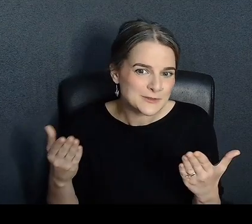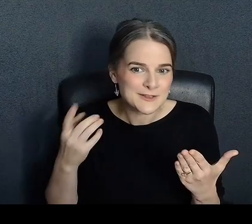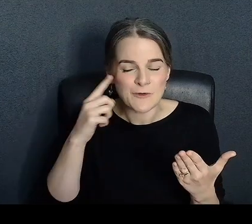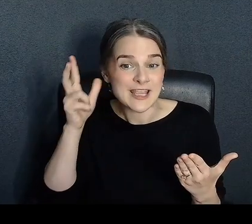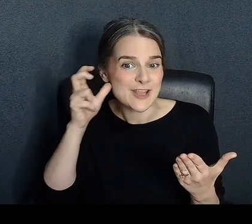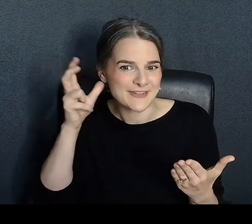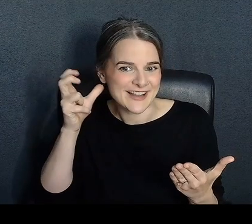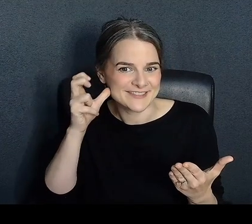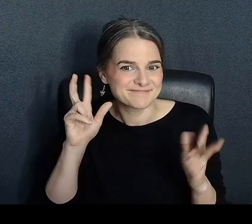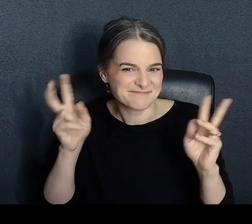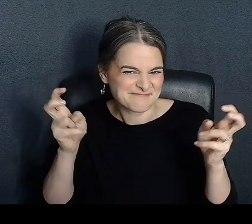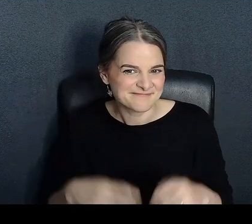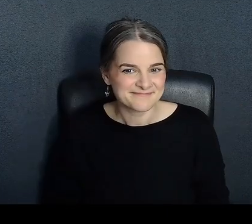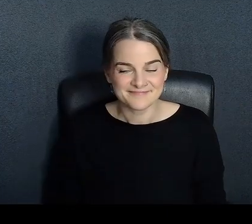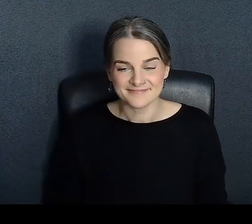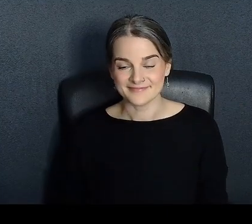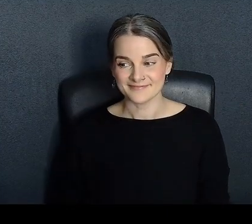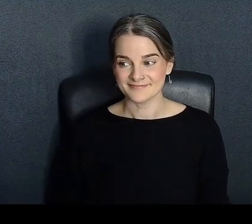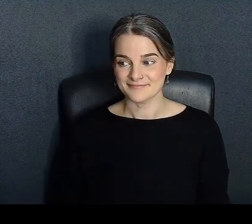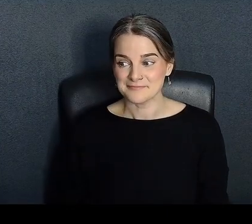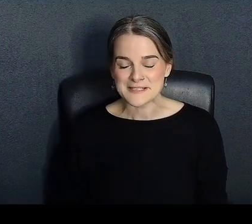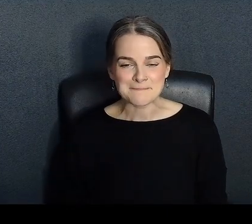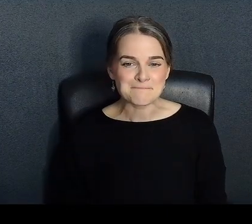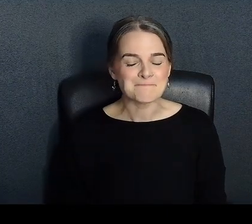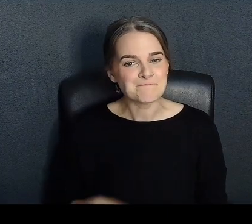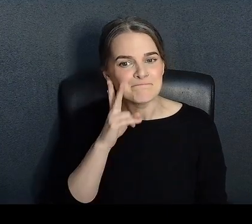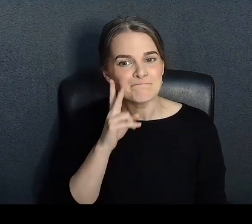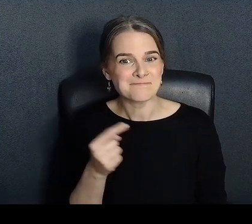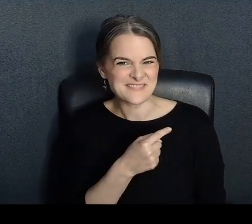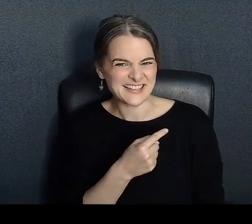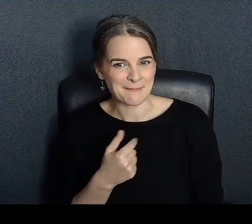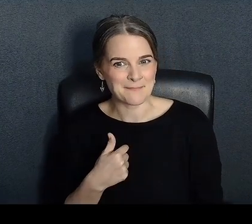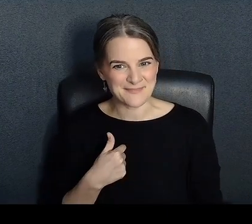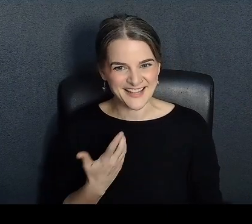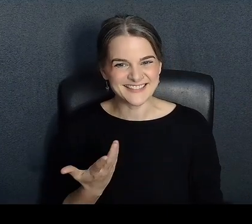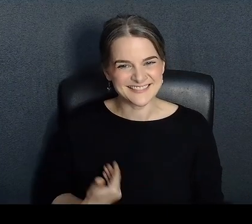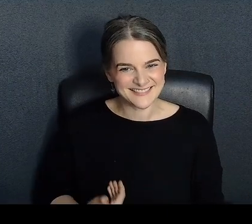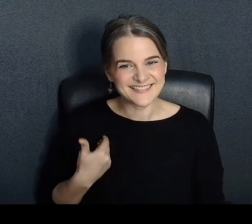Let me see. So this is me and my contact information.